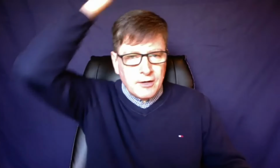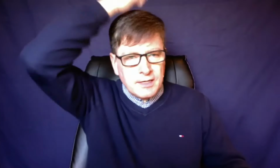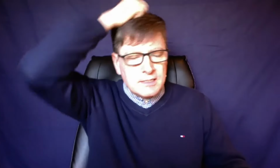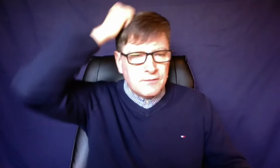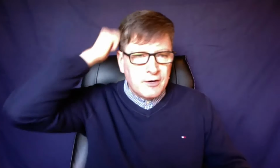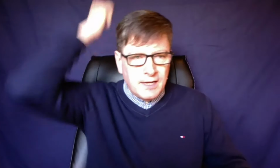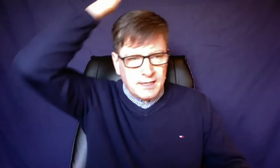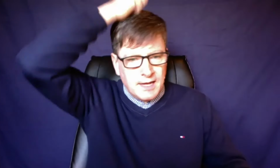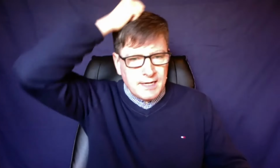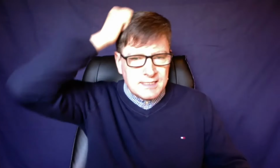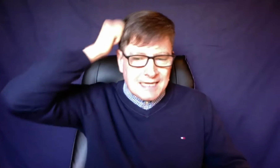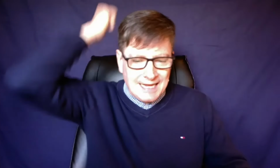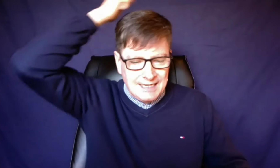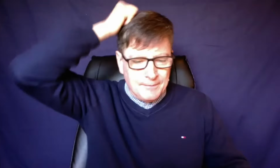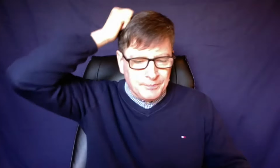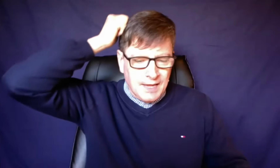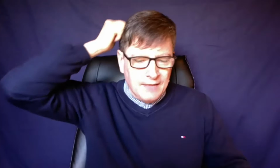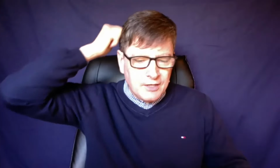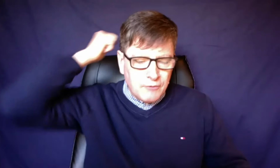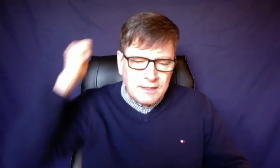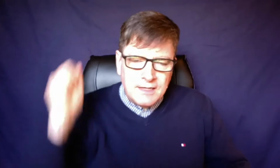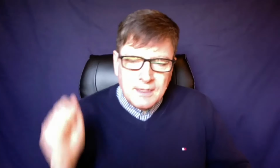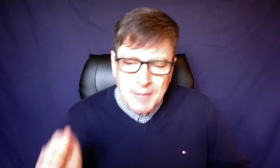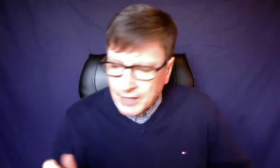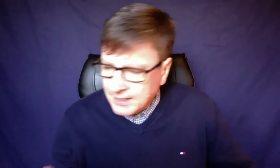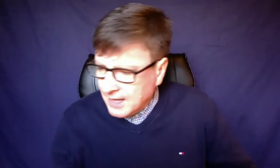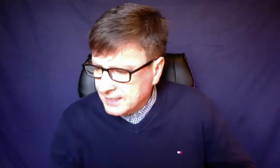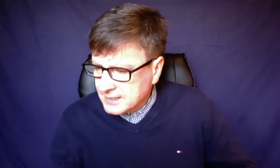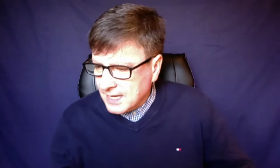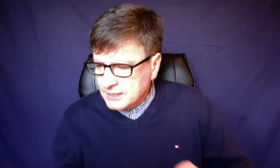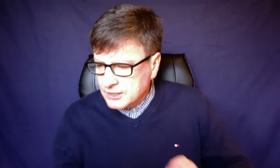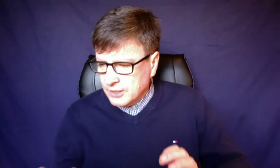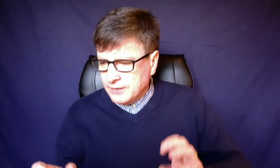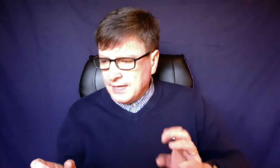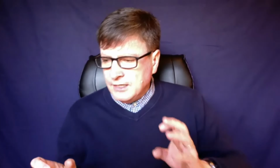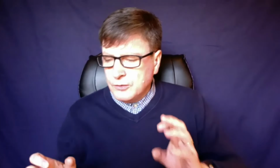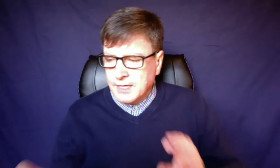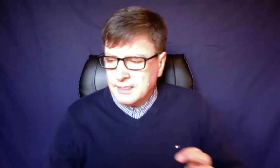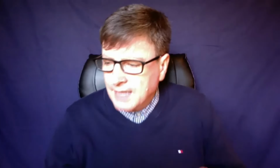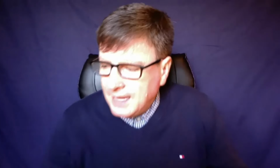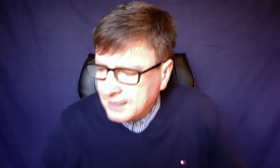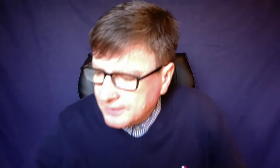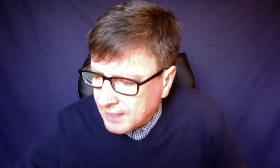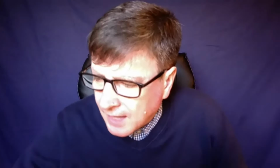very iconic sign. Drink is a